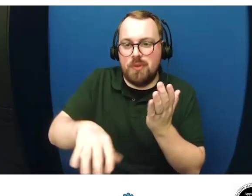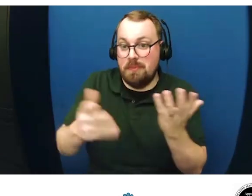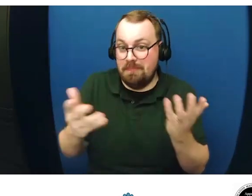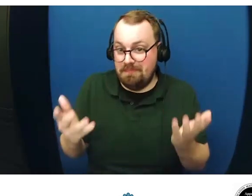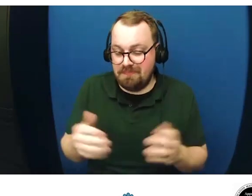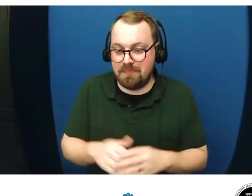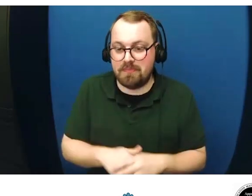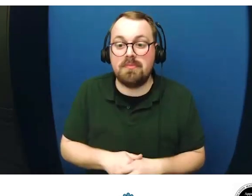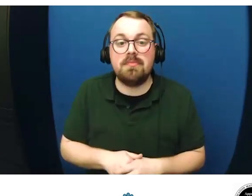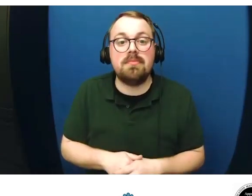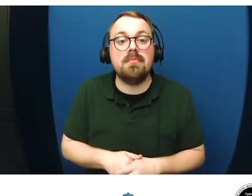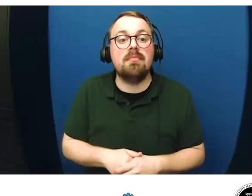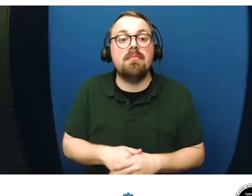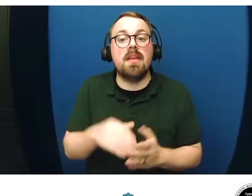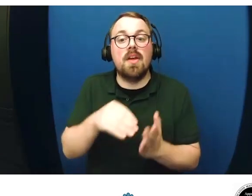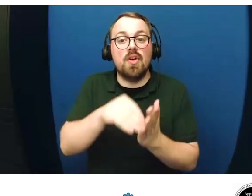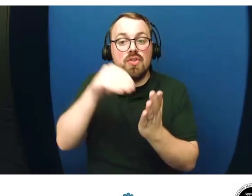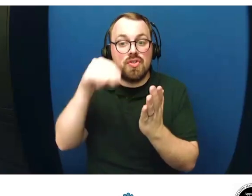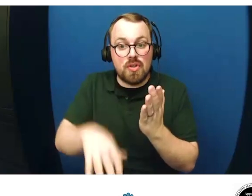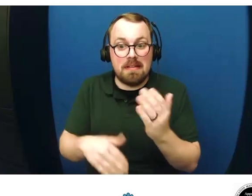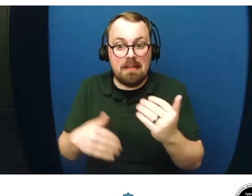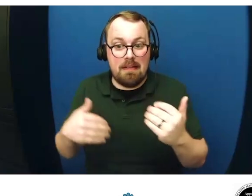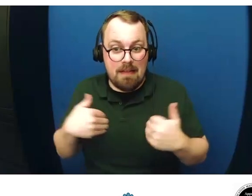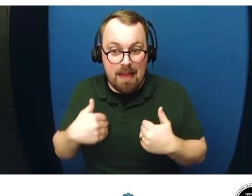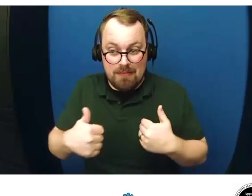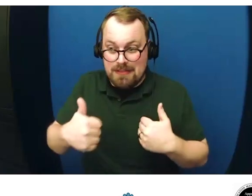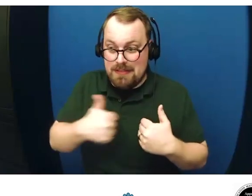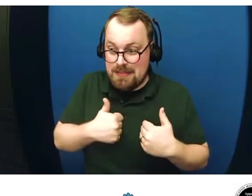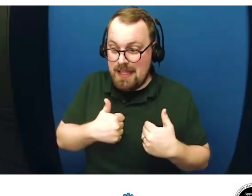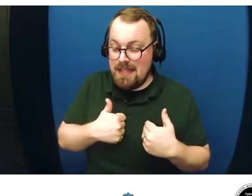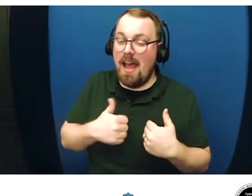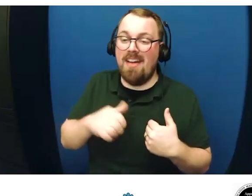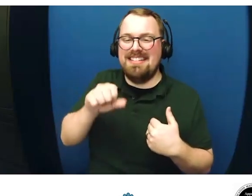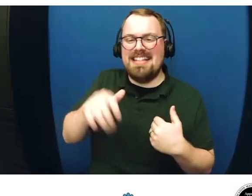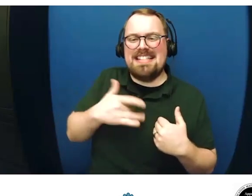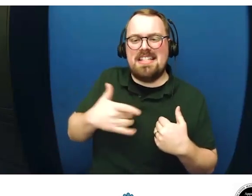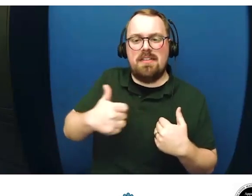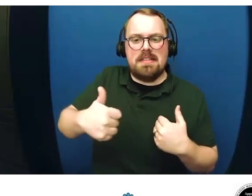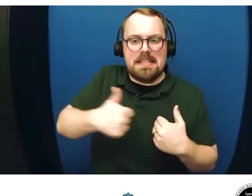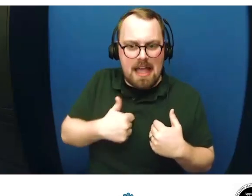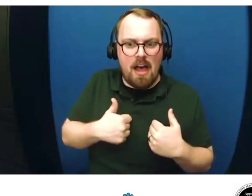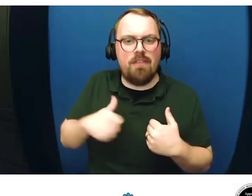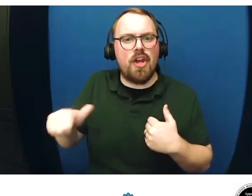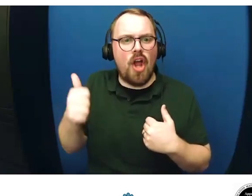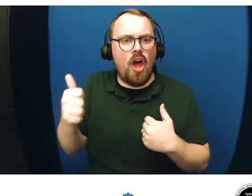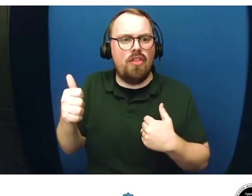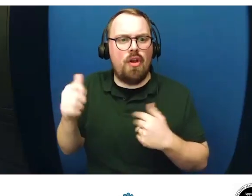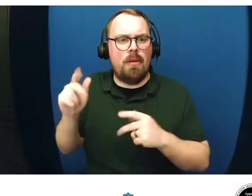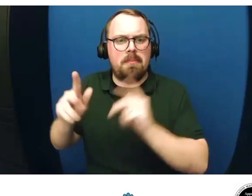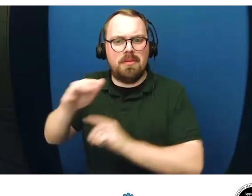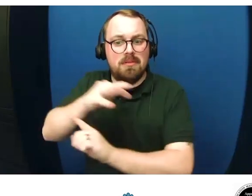Does the student express a sense of self and a sense of others in the world? Are they able to access the people that